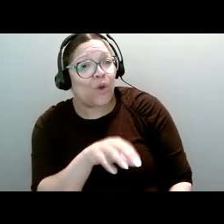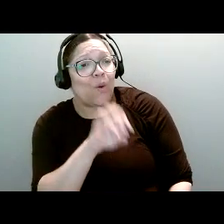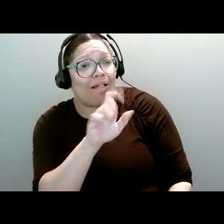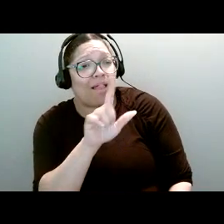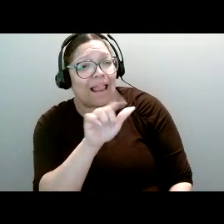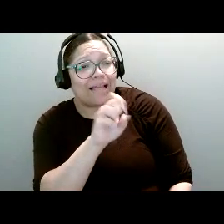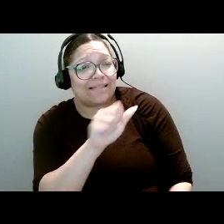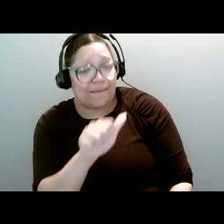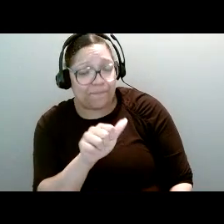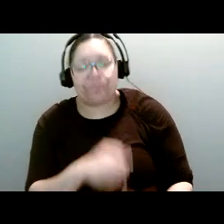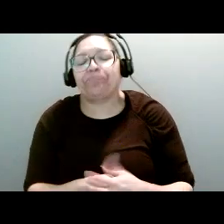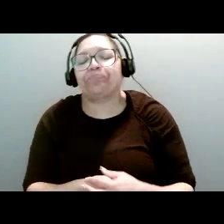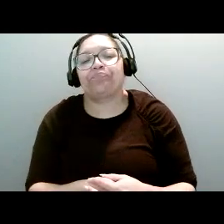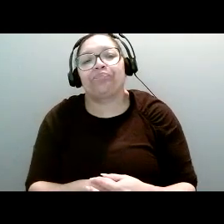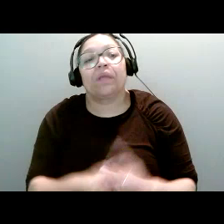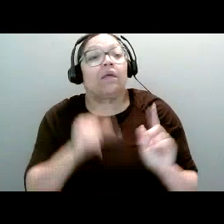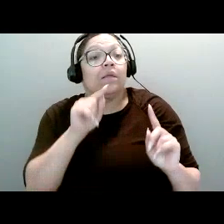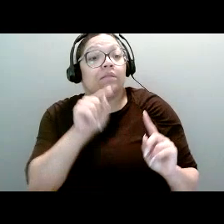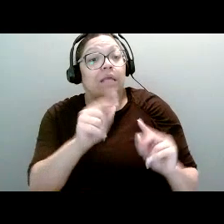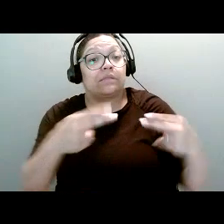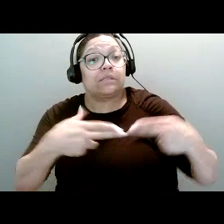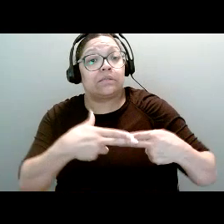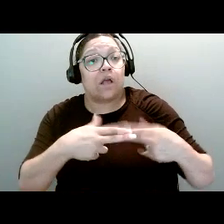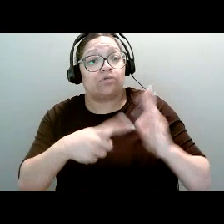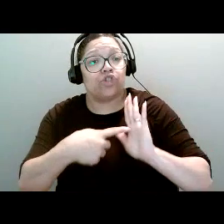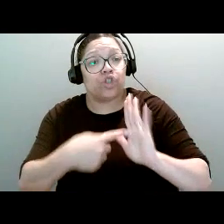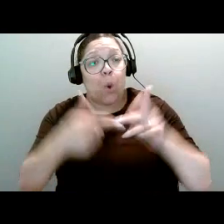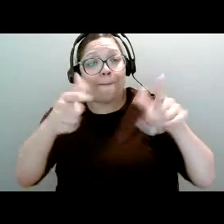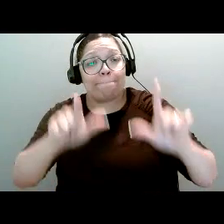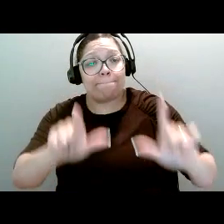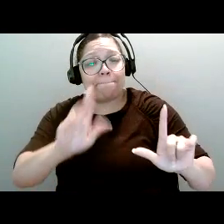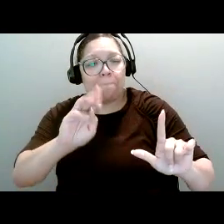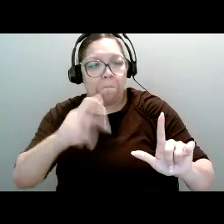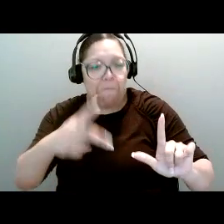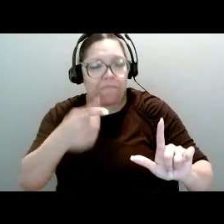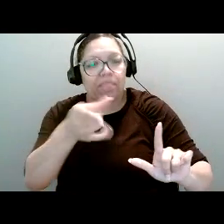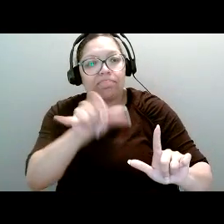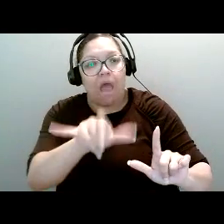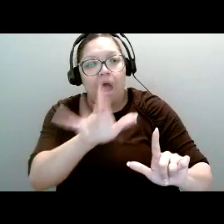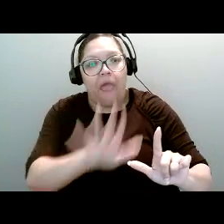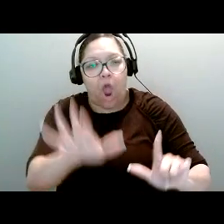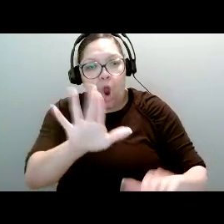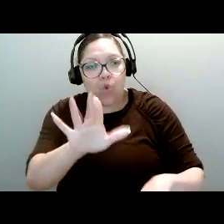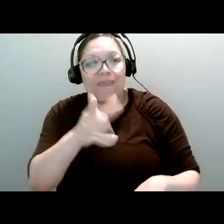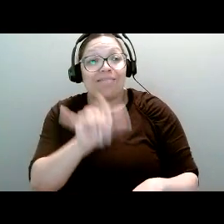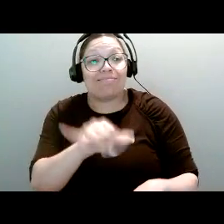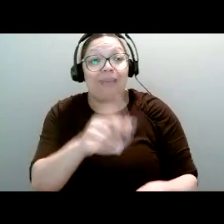So this slide is showing a map of the area, the pink area shaded in pink,